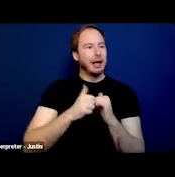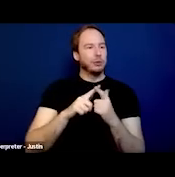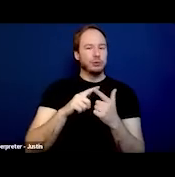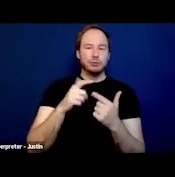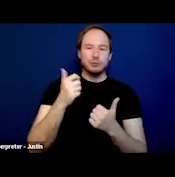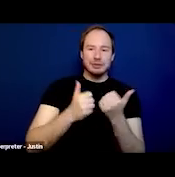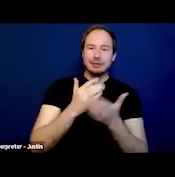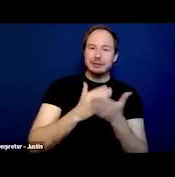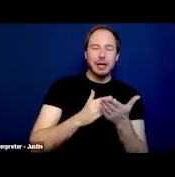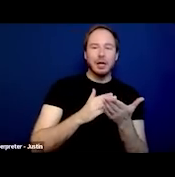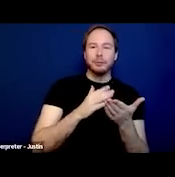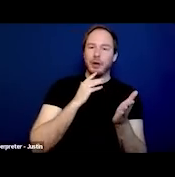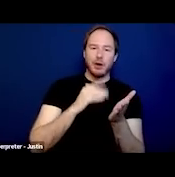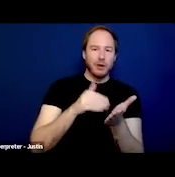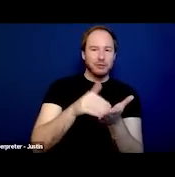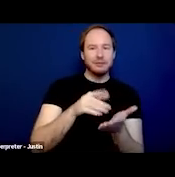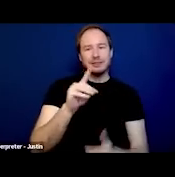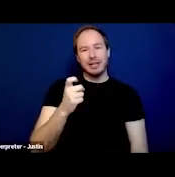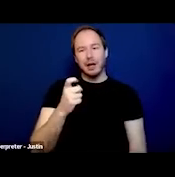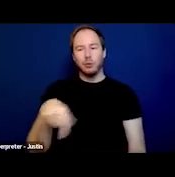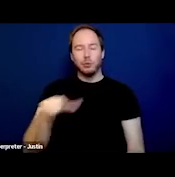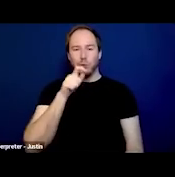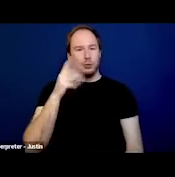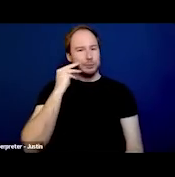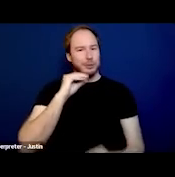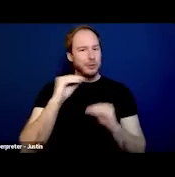in people who experience homelessness. Next slide, please.